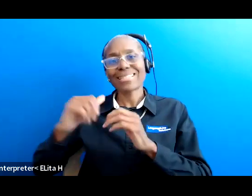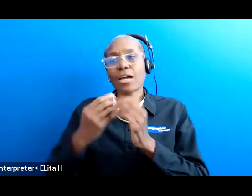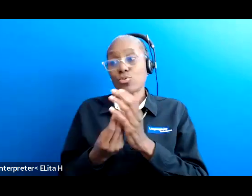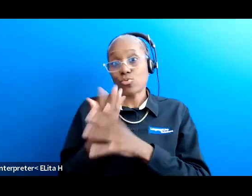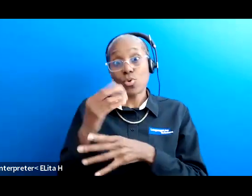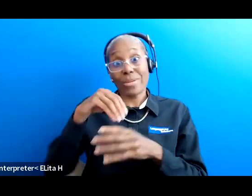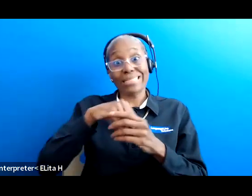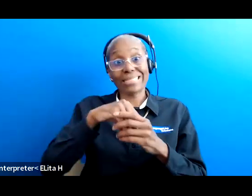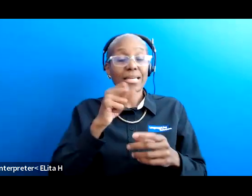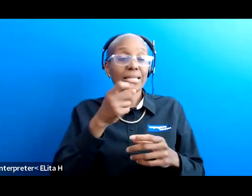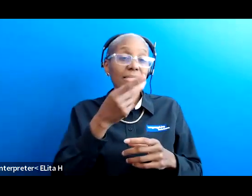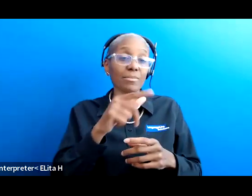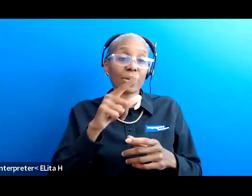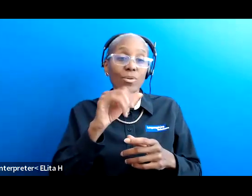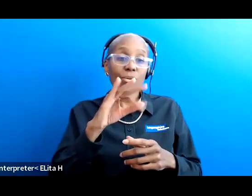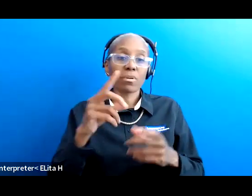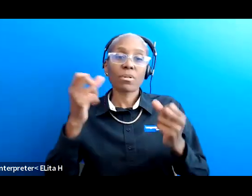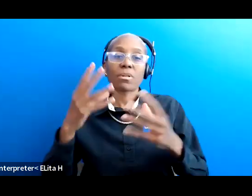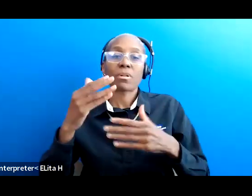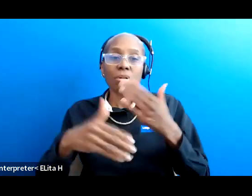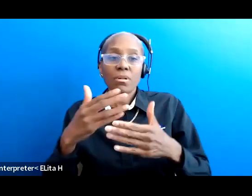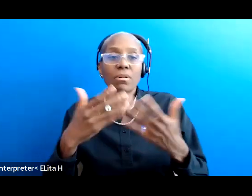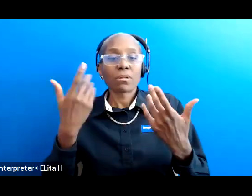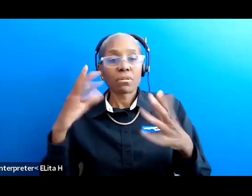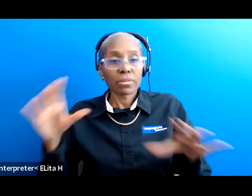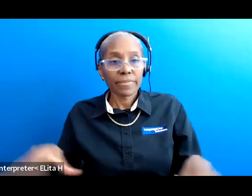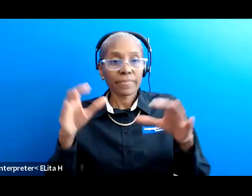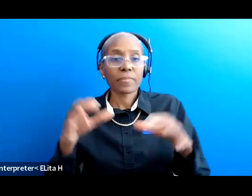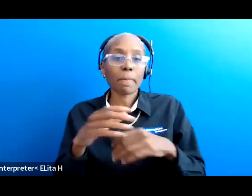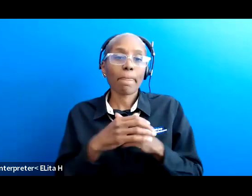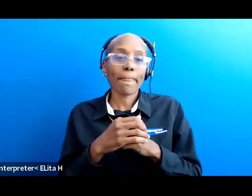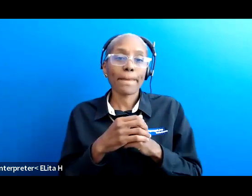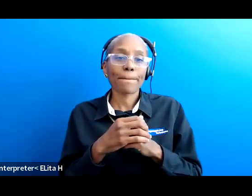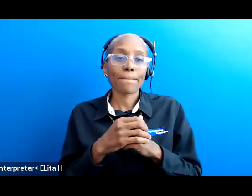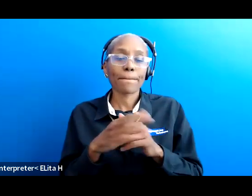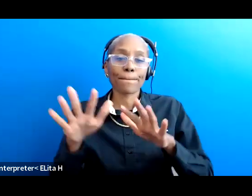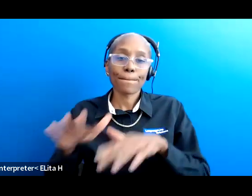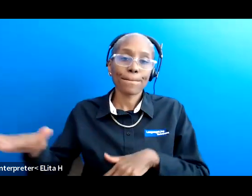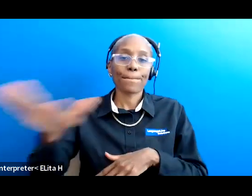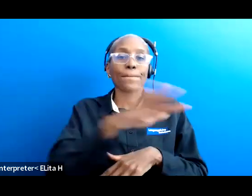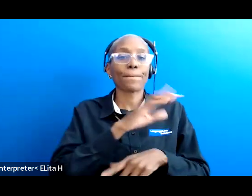So you see, there's a lot of progress that's being done all over and all kinds of things.